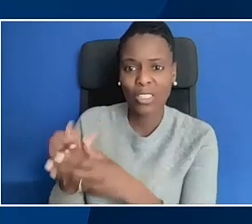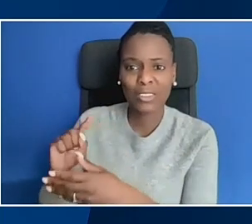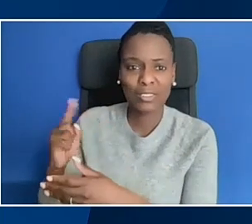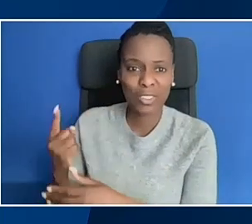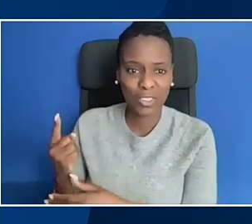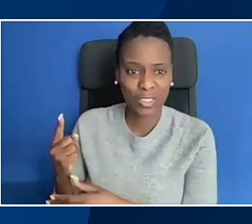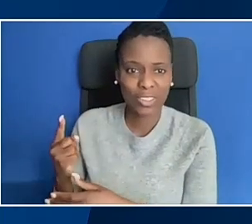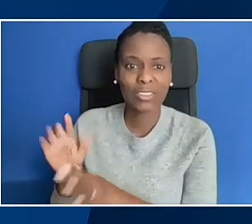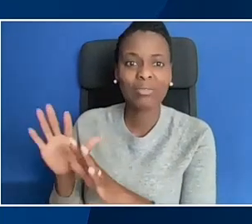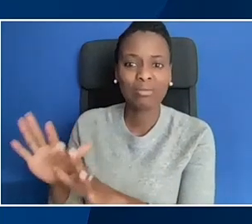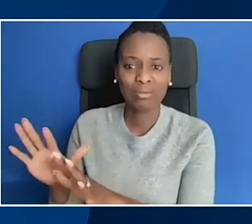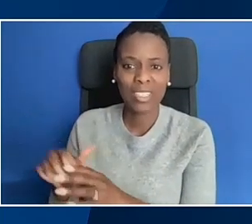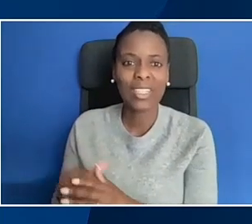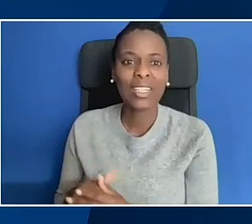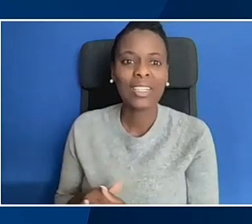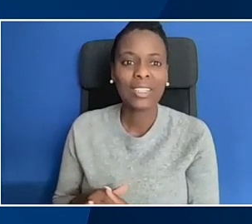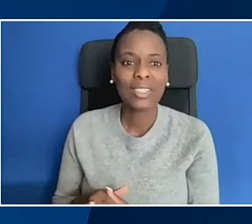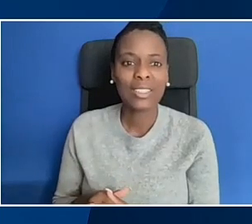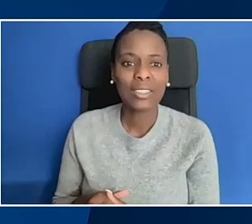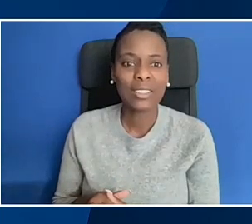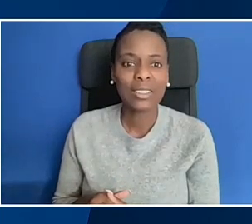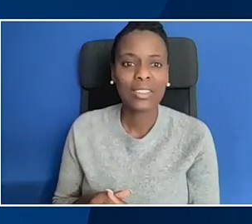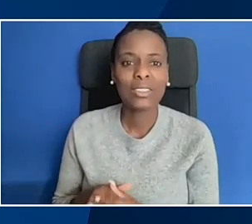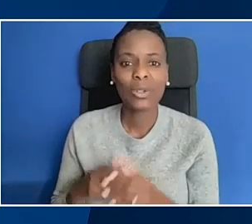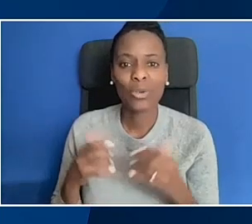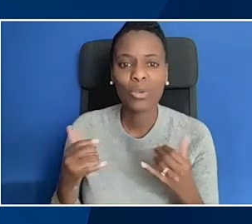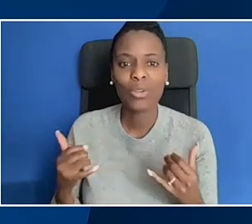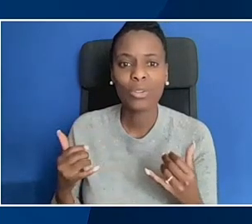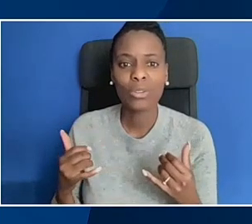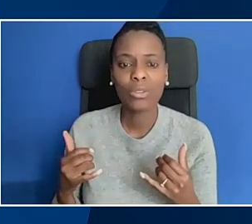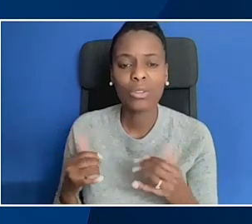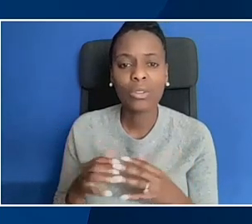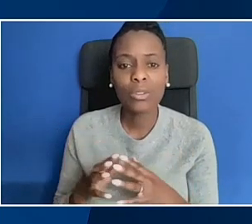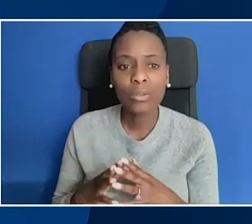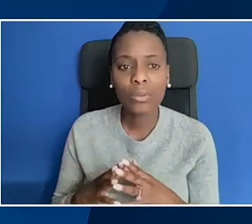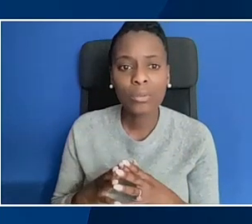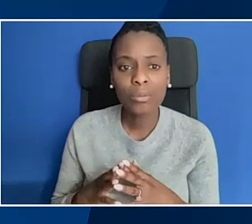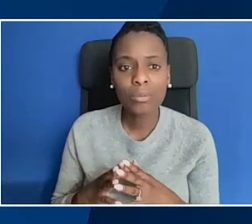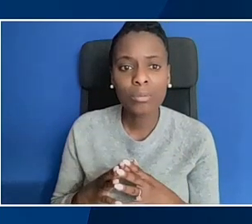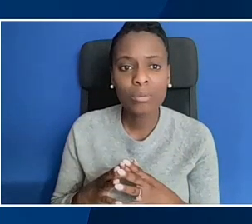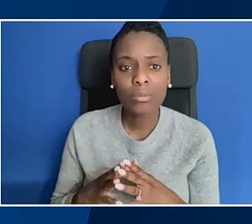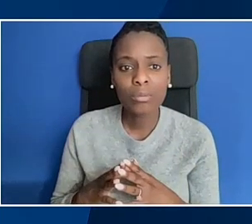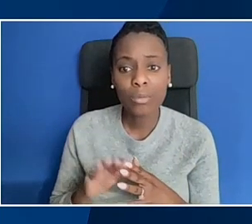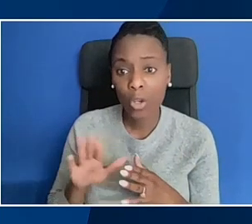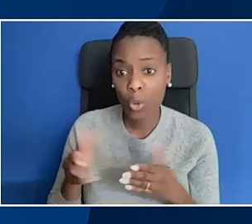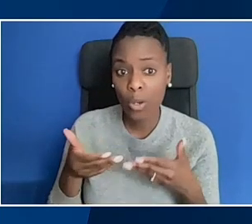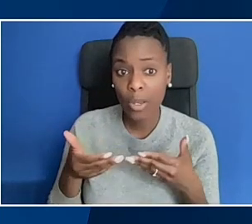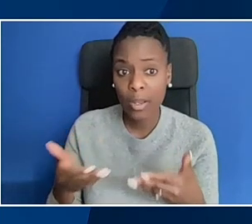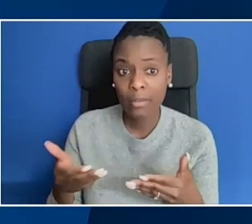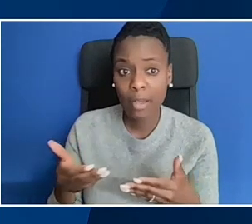So at this point- and are you inviting everyone including the Department, Michael?